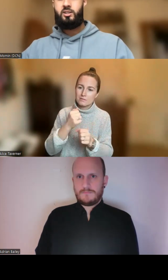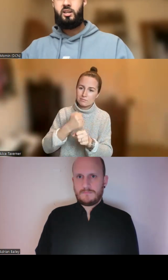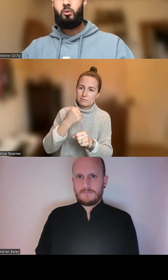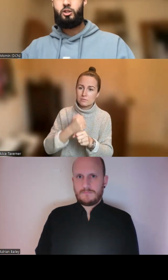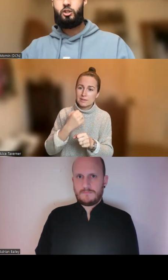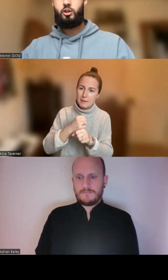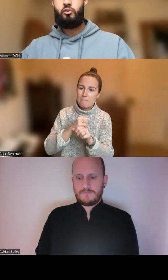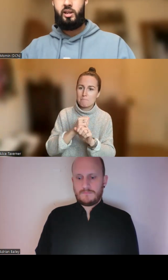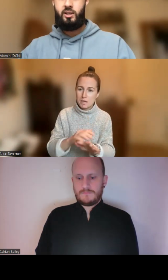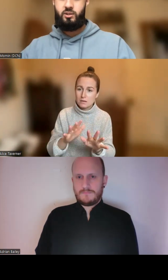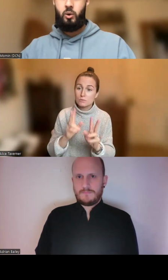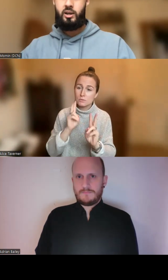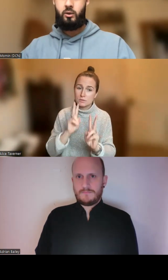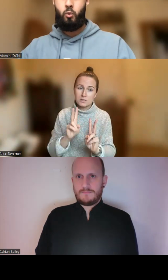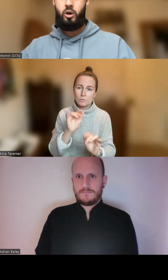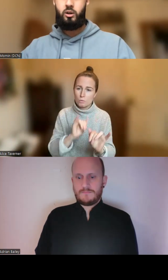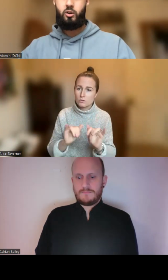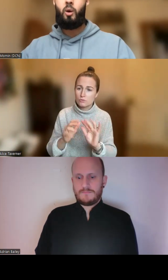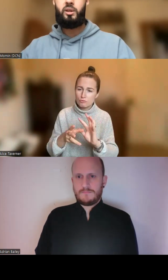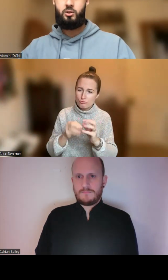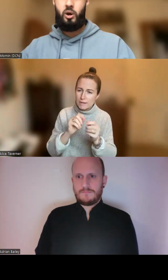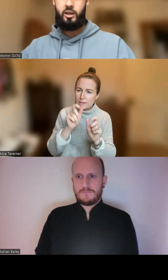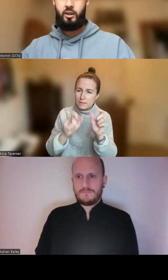to see which creatives are working, what copy is working.